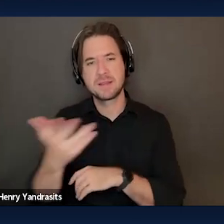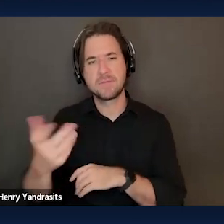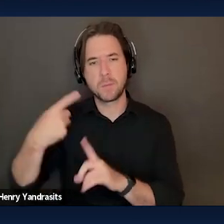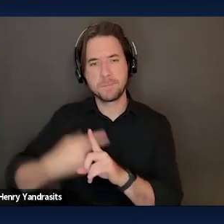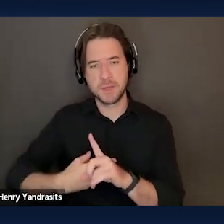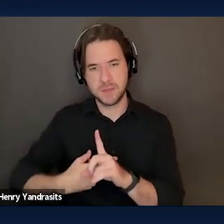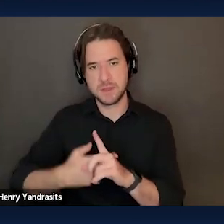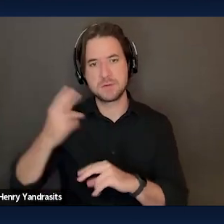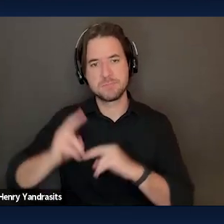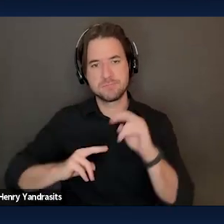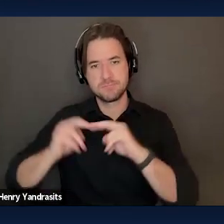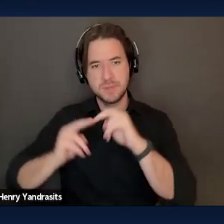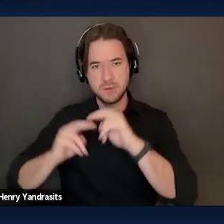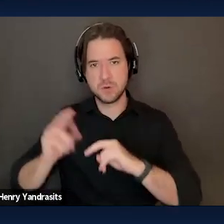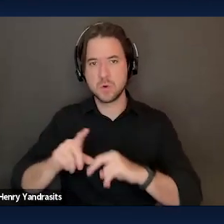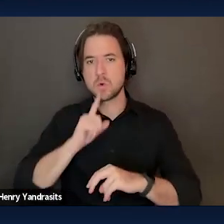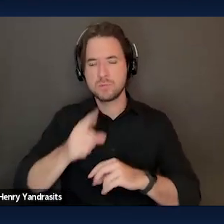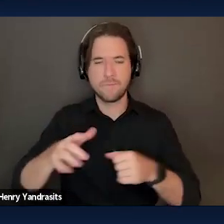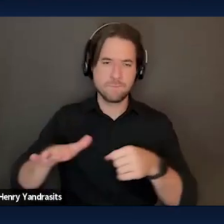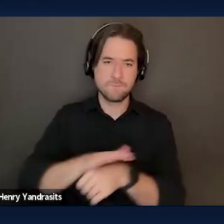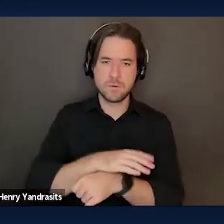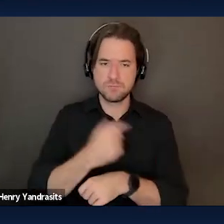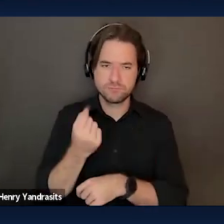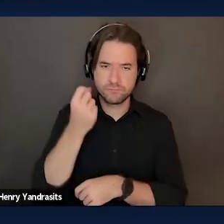to build out a really. comprehensive search strategy.